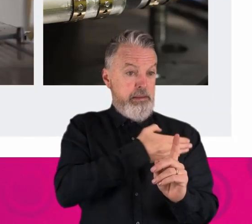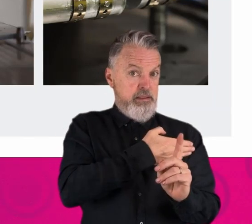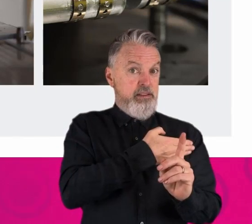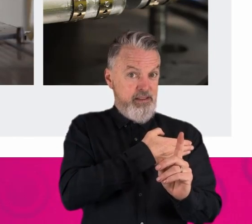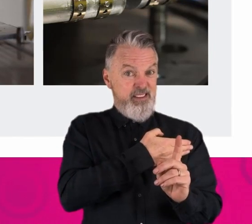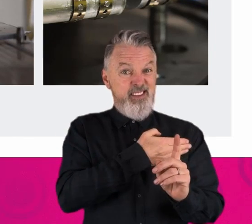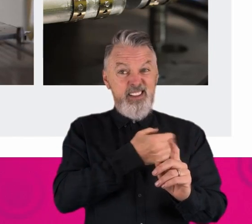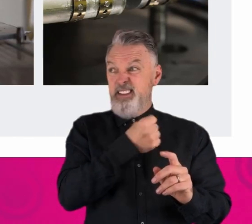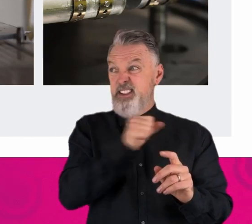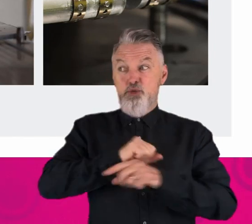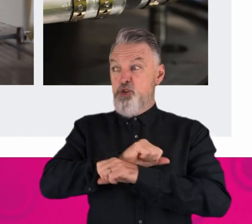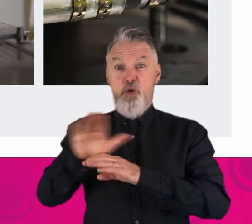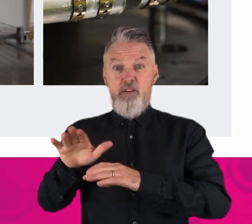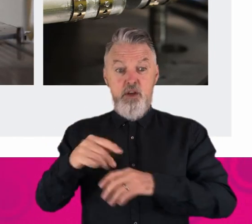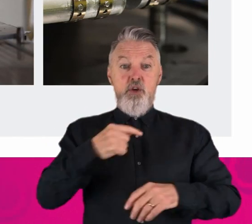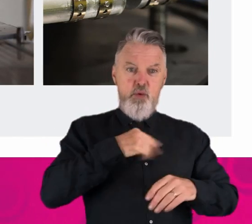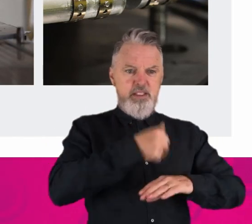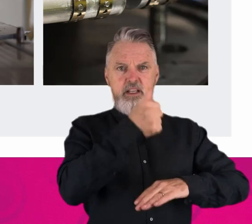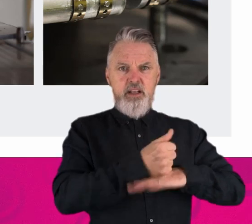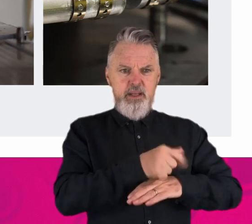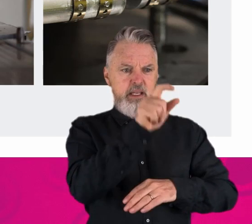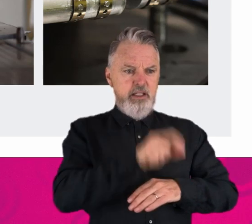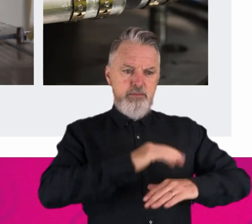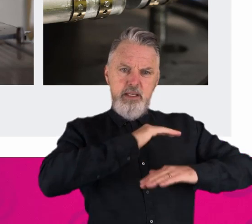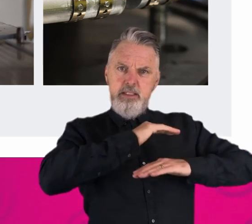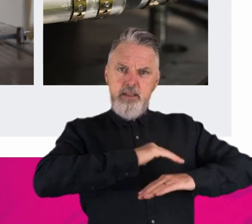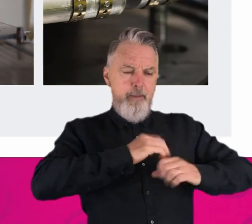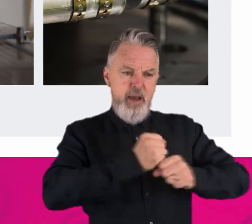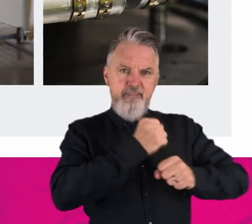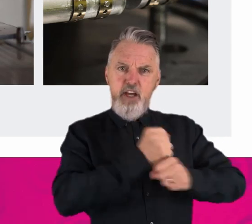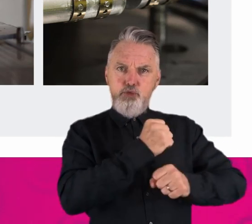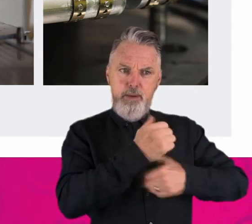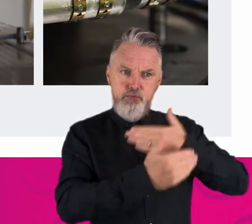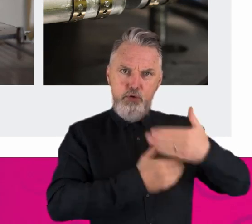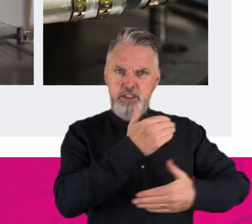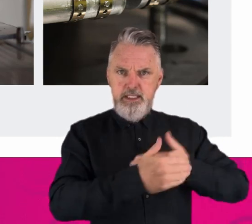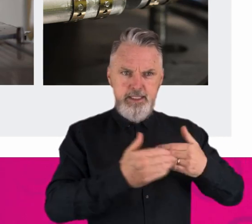we've been able to set up our own custom manufacturing process. This has been a ton of iteration and testing.